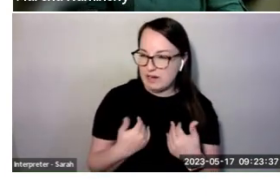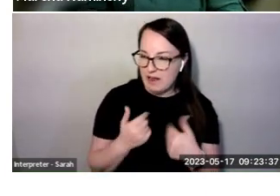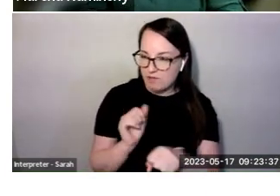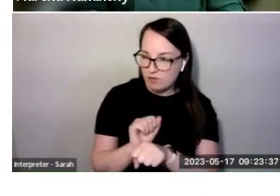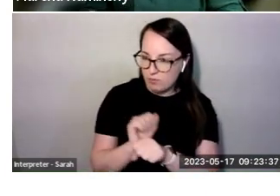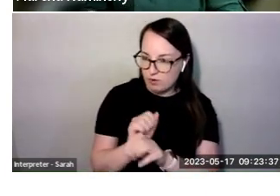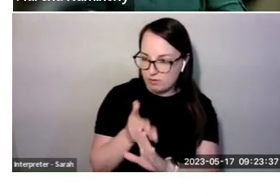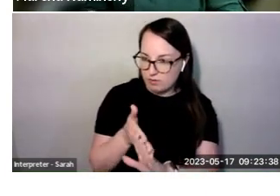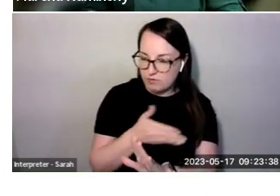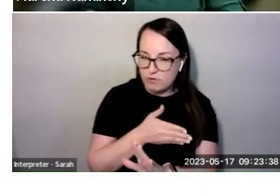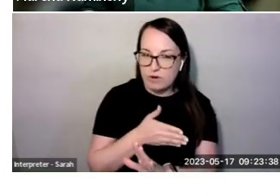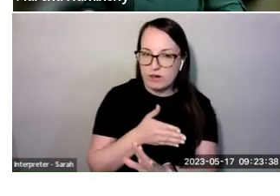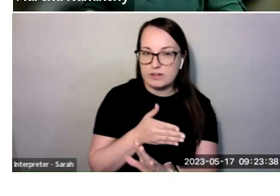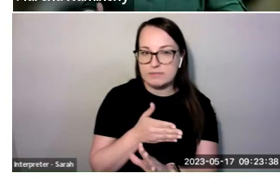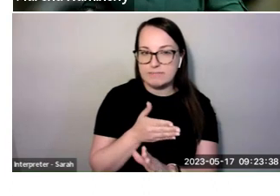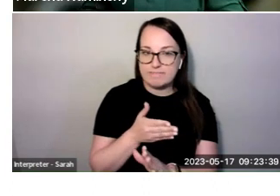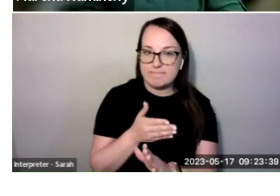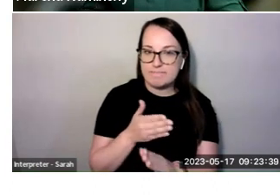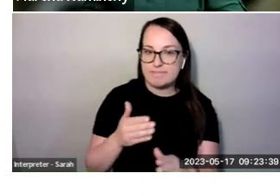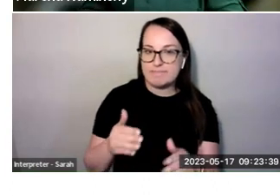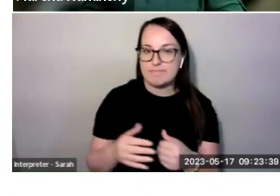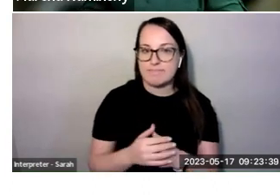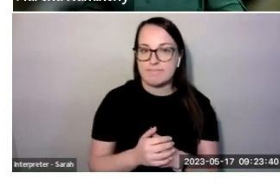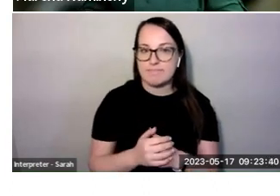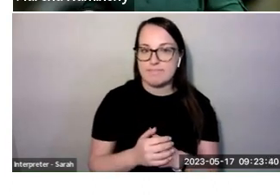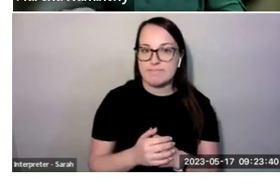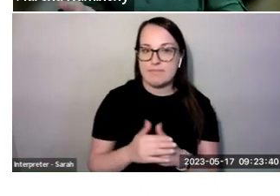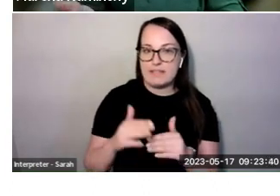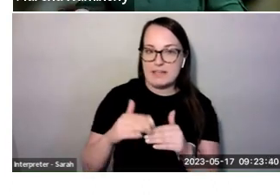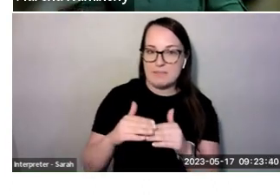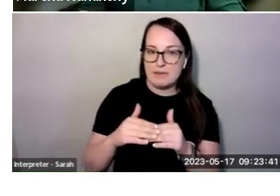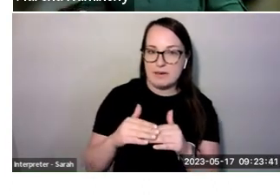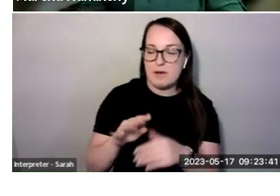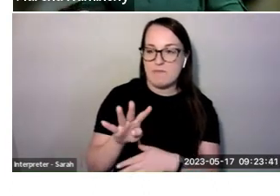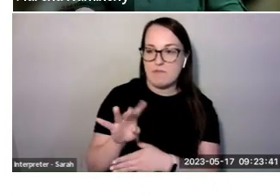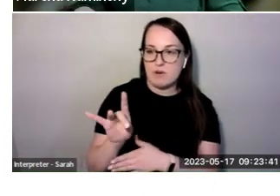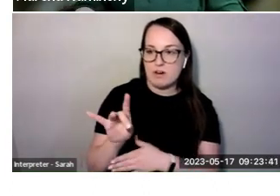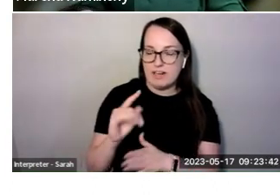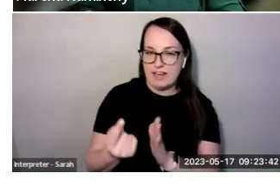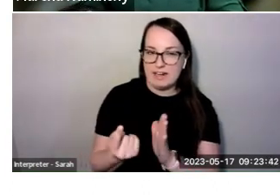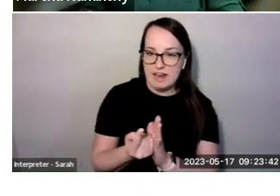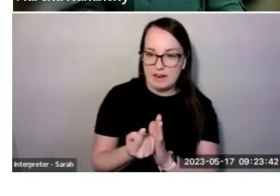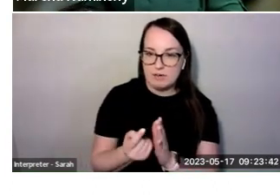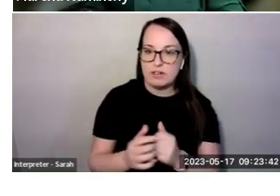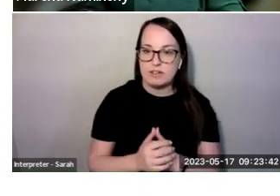get the paperwork done beforehand. Minimum, about 48 hours -- that's